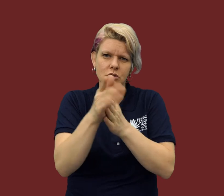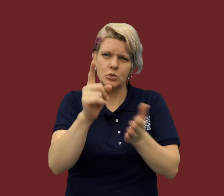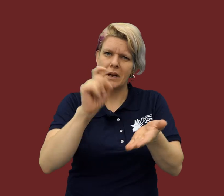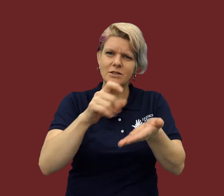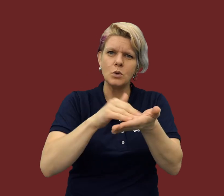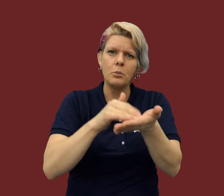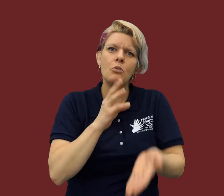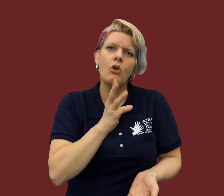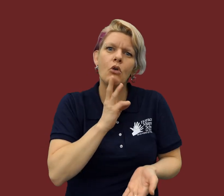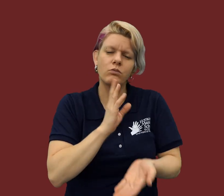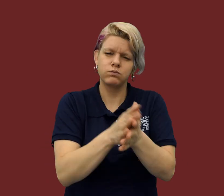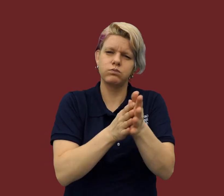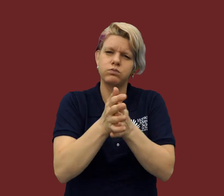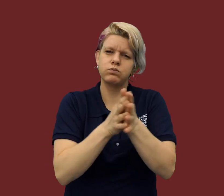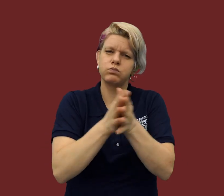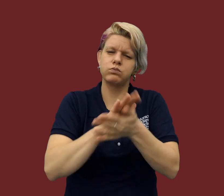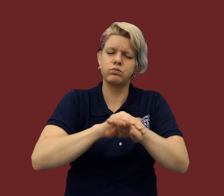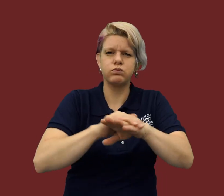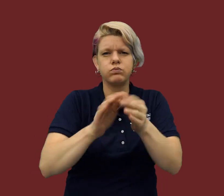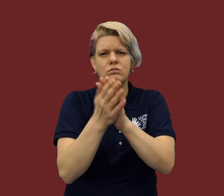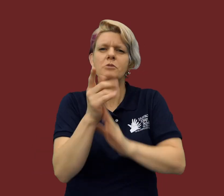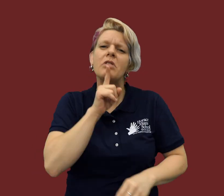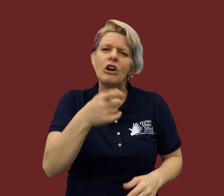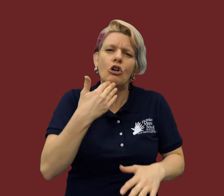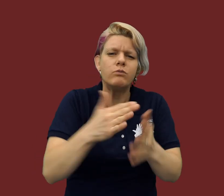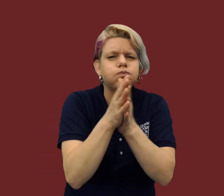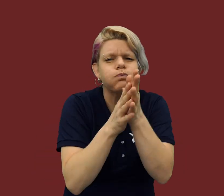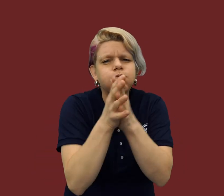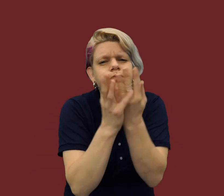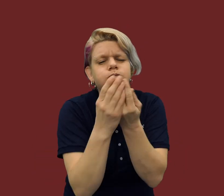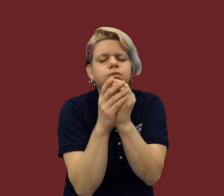The most important preventative measure is to wash your hands with soap and water. Wash